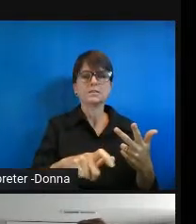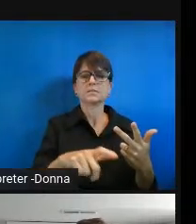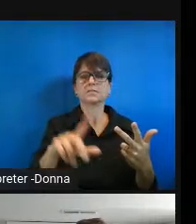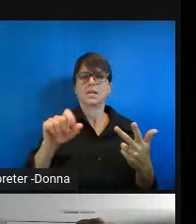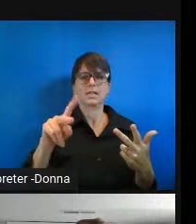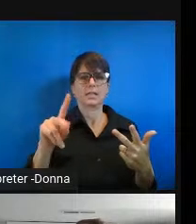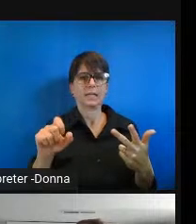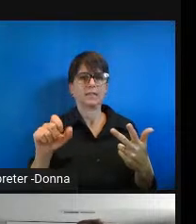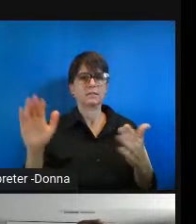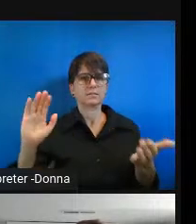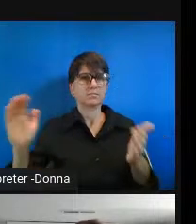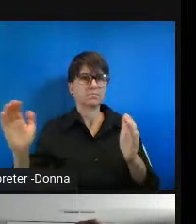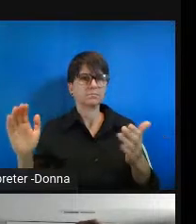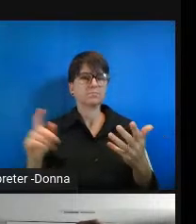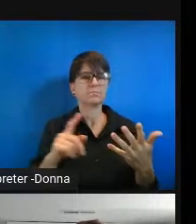Semantic markup